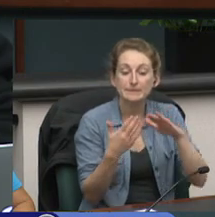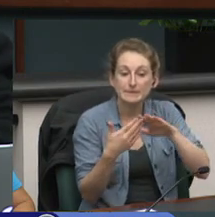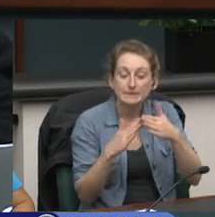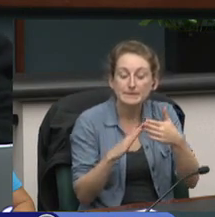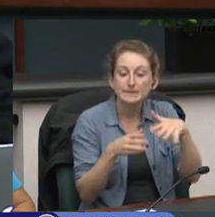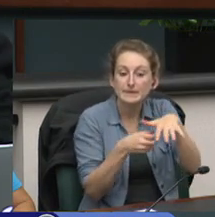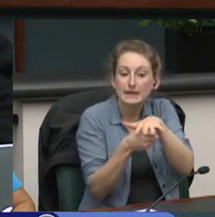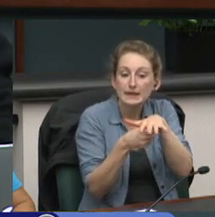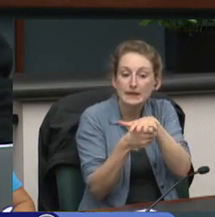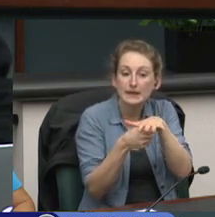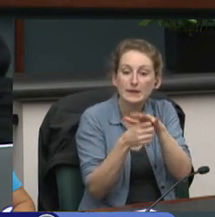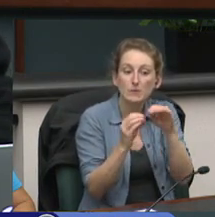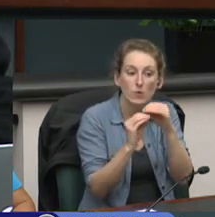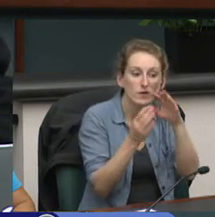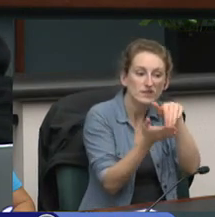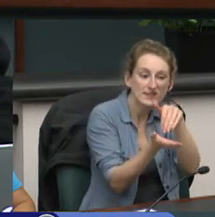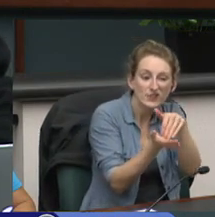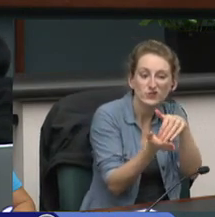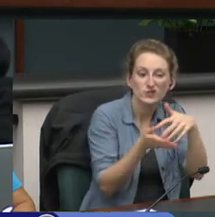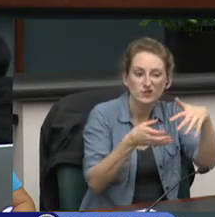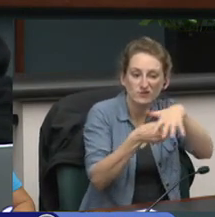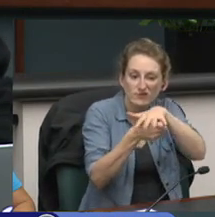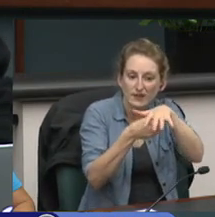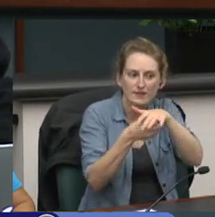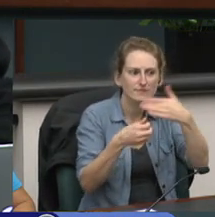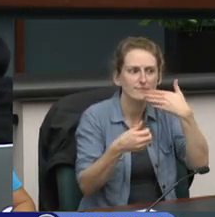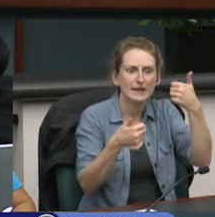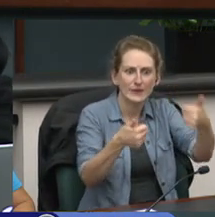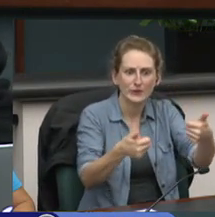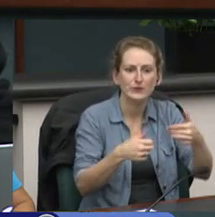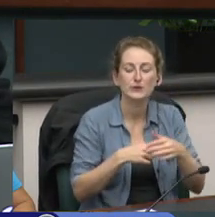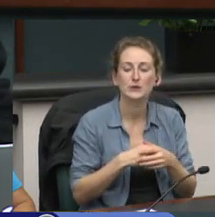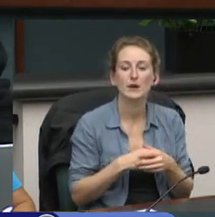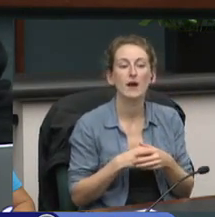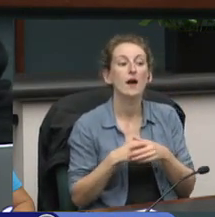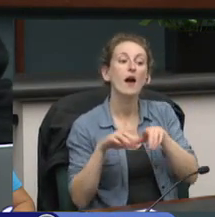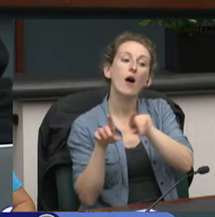the better but I also hear the concern of the core neighborhoods it's not like